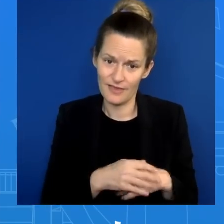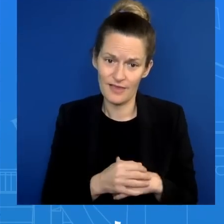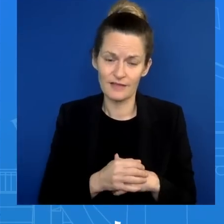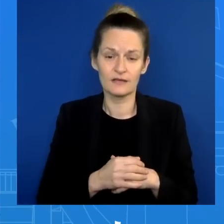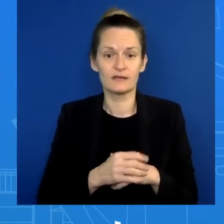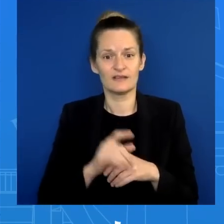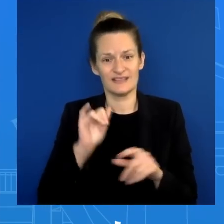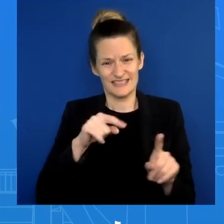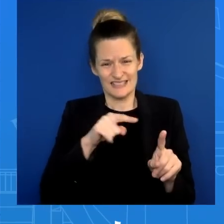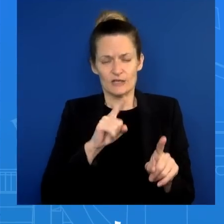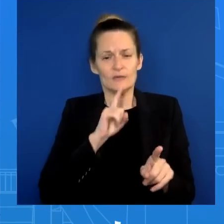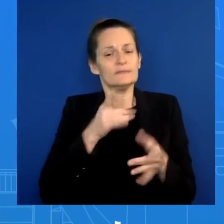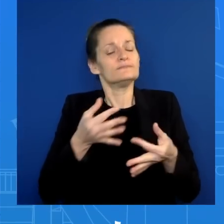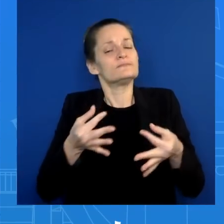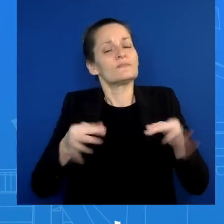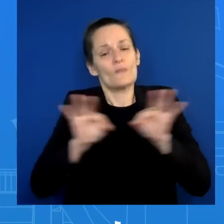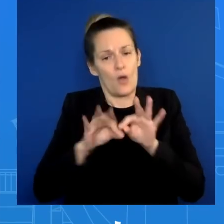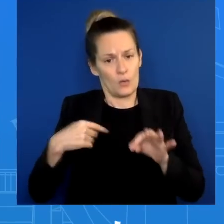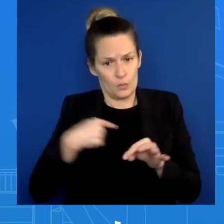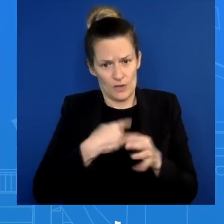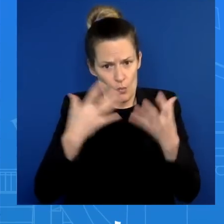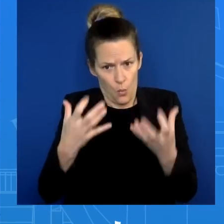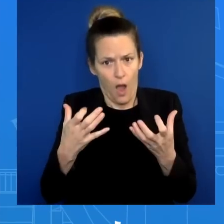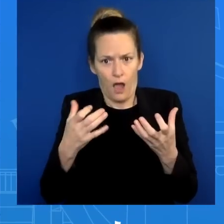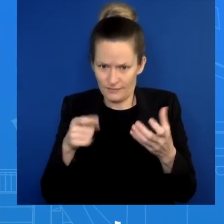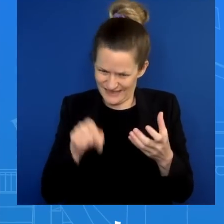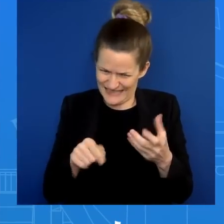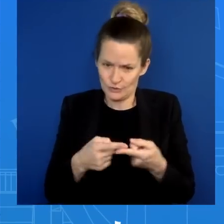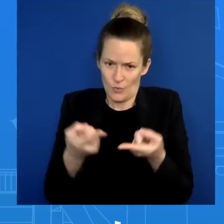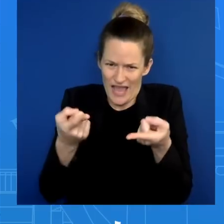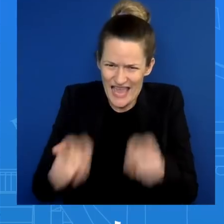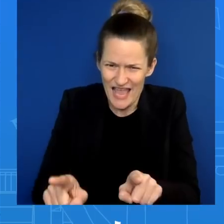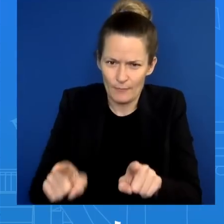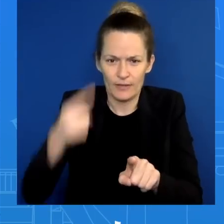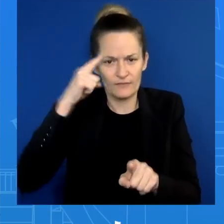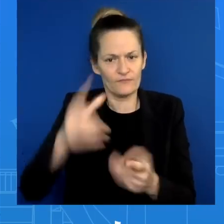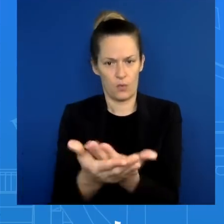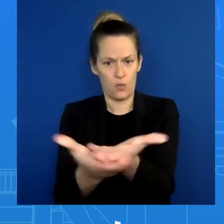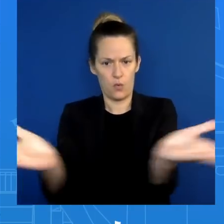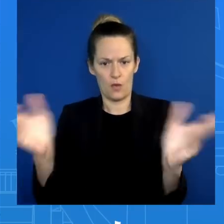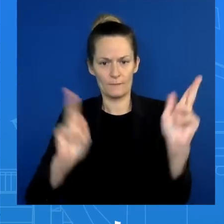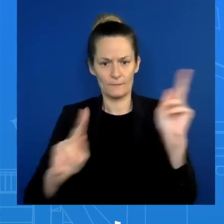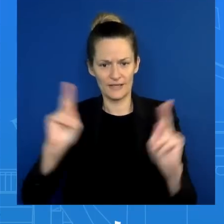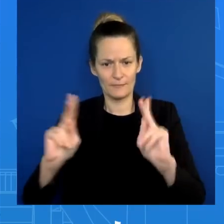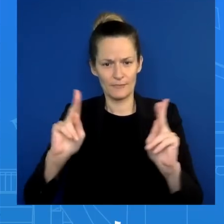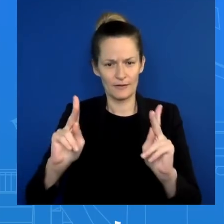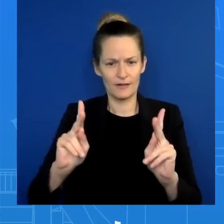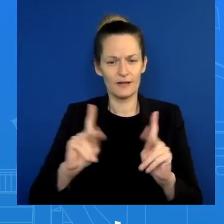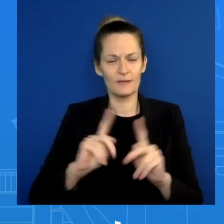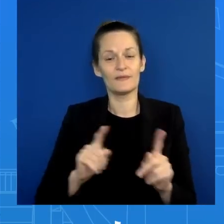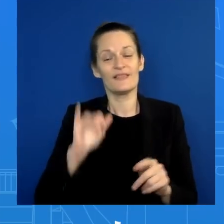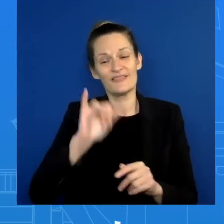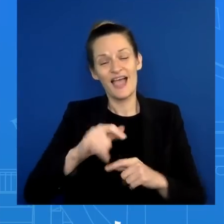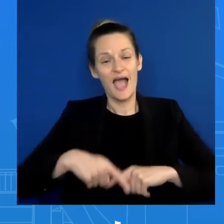But again, you know, we're as we know, the pause is going to be lifted at the end of December 31st, right at the end of December.